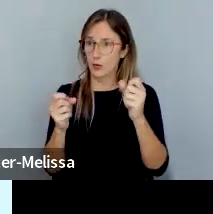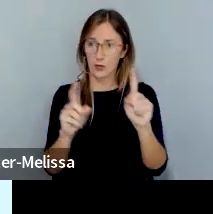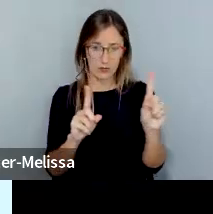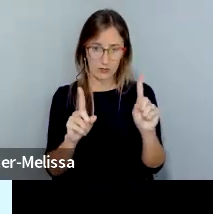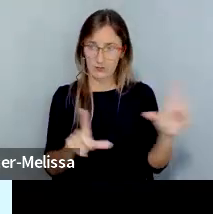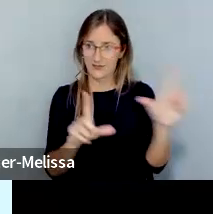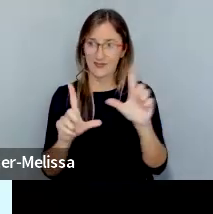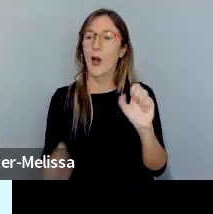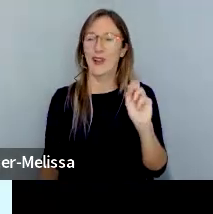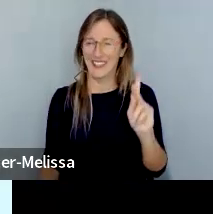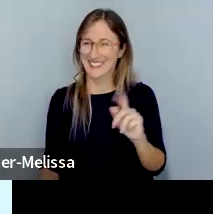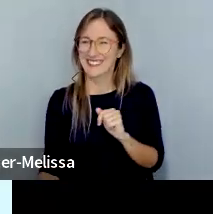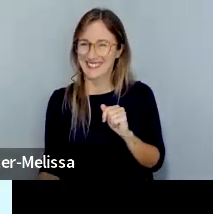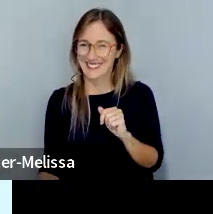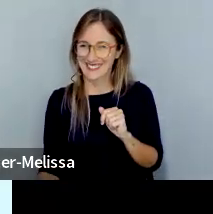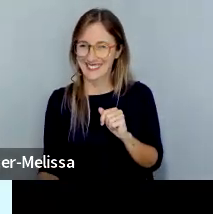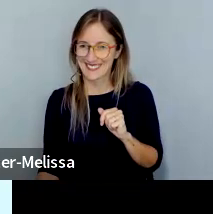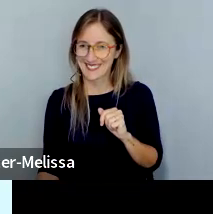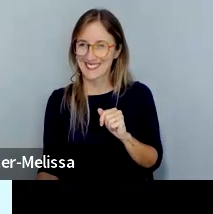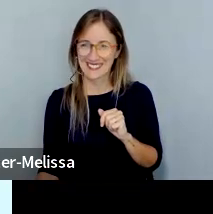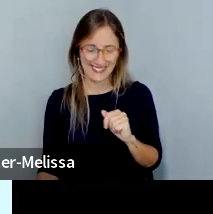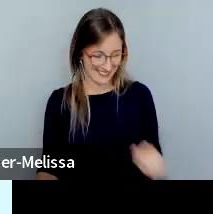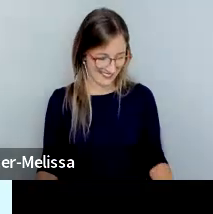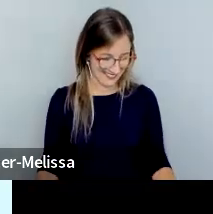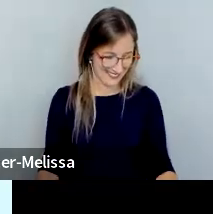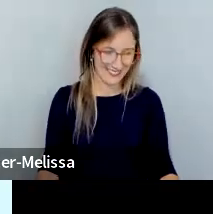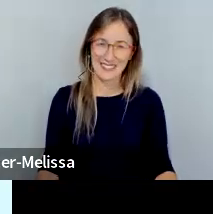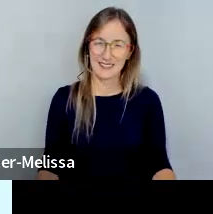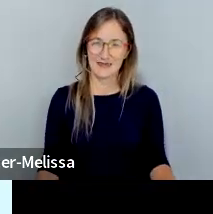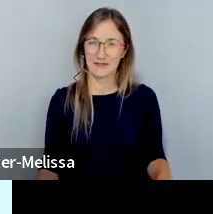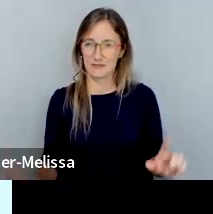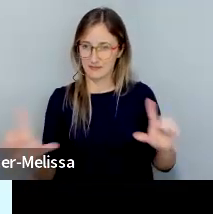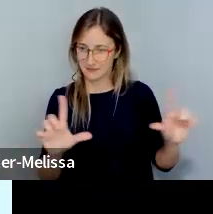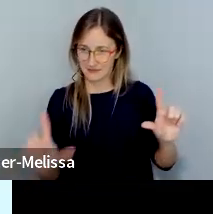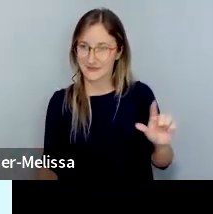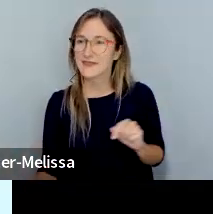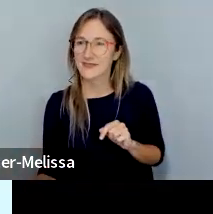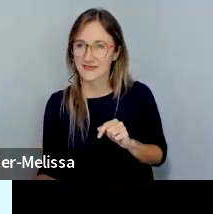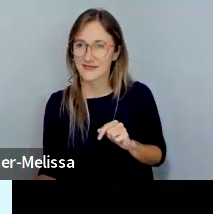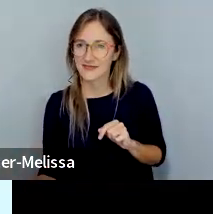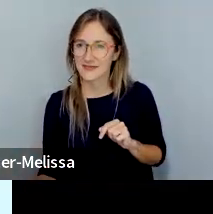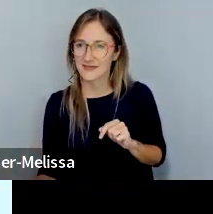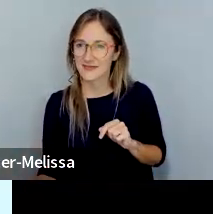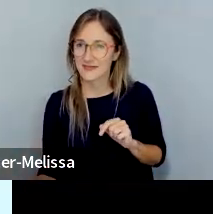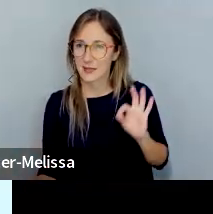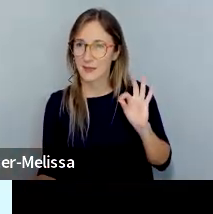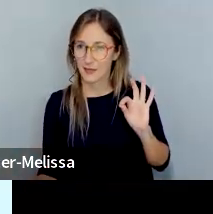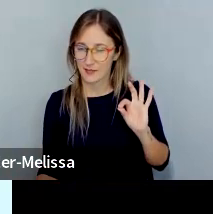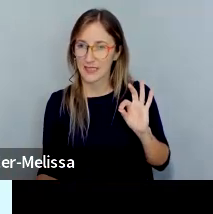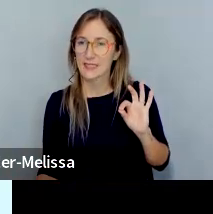We have what we have. We will get started. Abby, we probably don't need